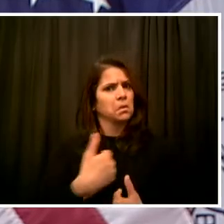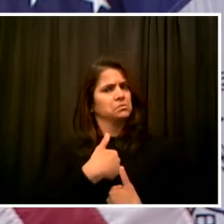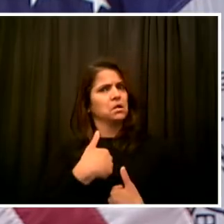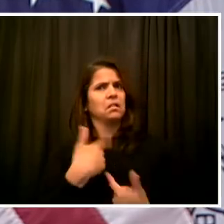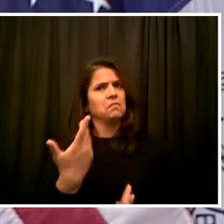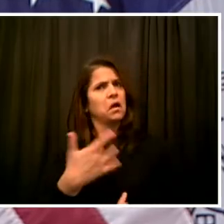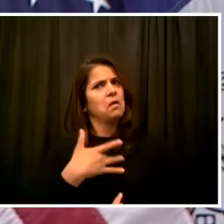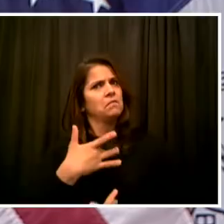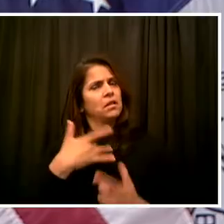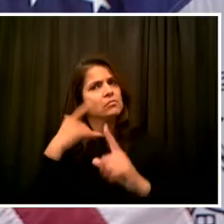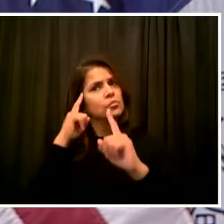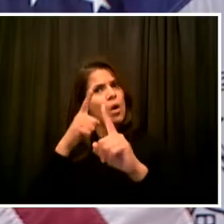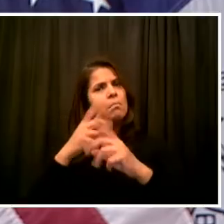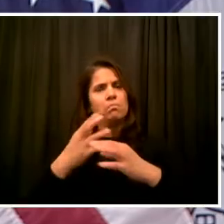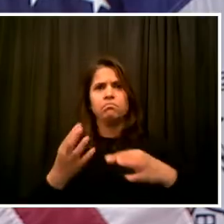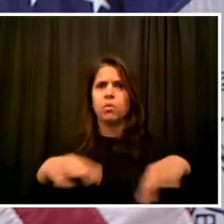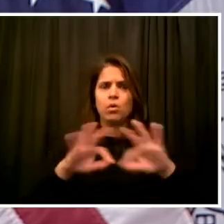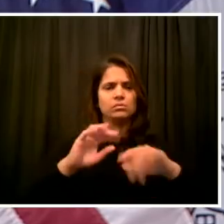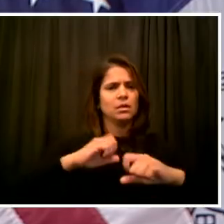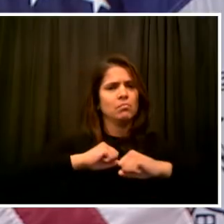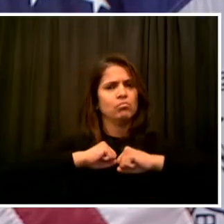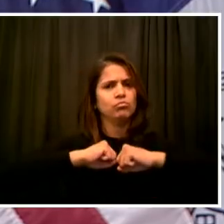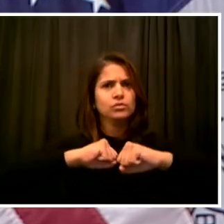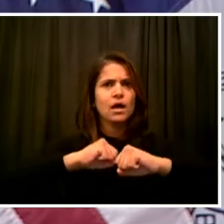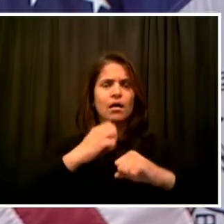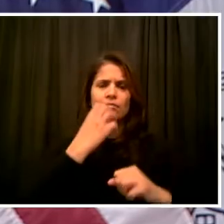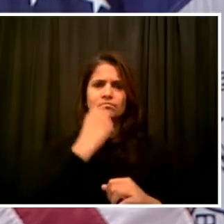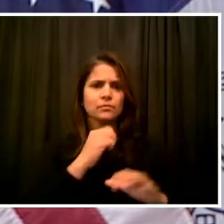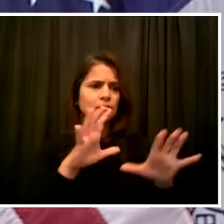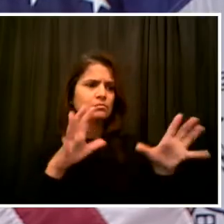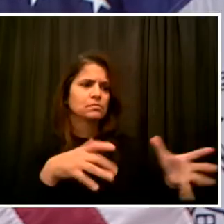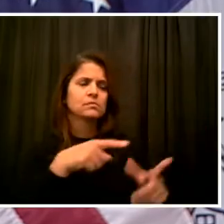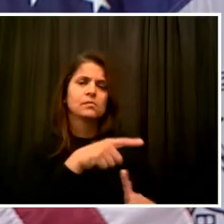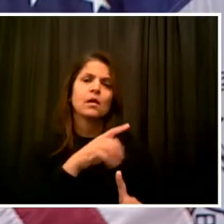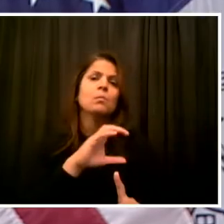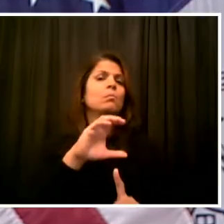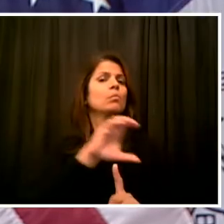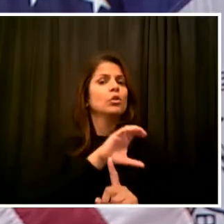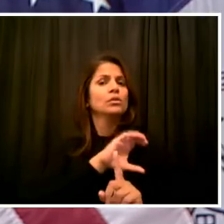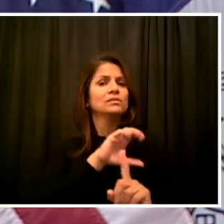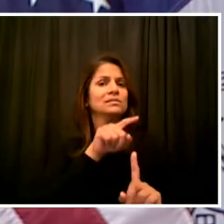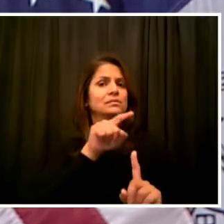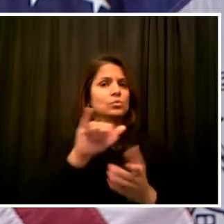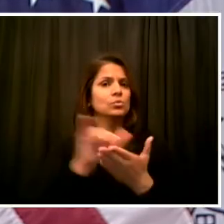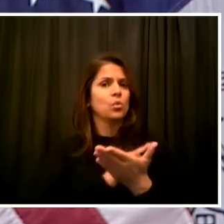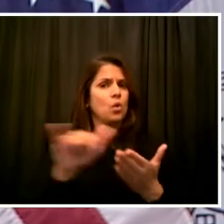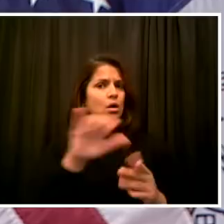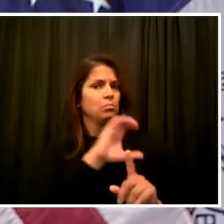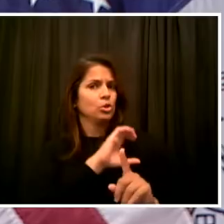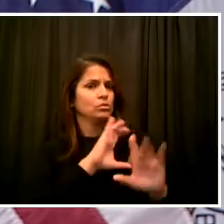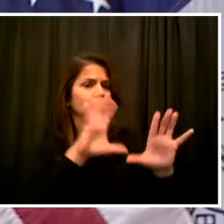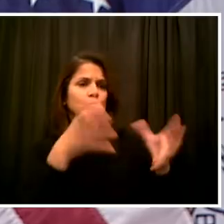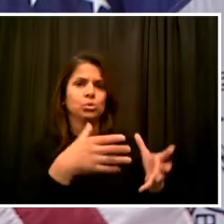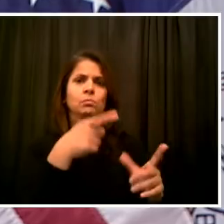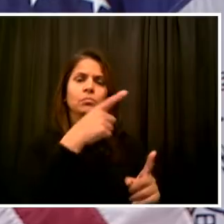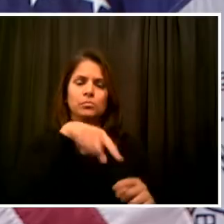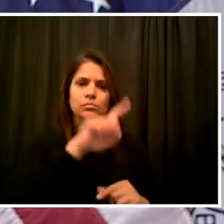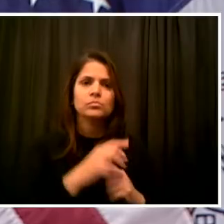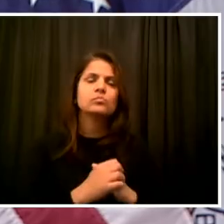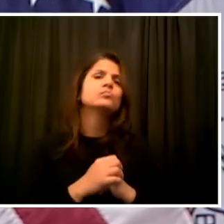TO SUGGEST ANY LACK OF INTEREST IN PROTECTING THE MEN AND WOMEN OF THE NYPD. TATH UWOLBED TO ME A REAL INPPAROIPRATE